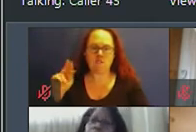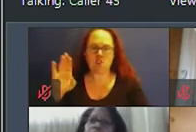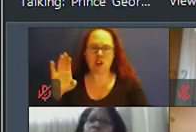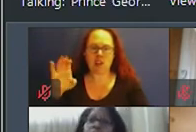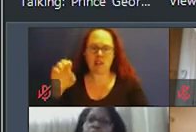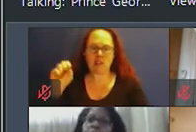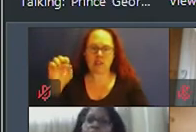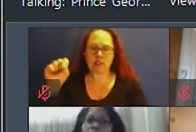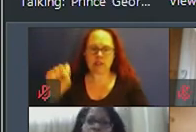Kevin Francis